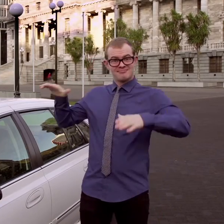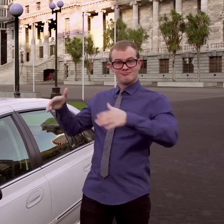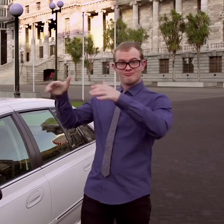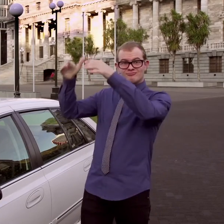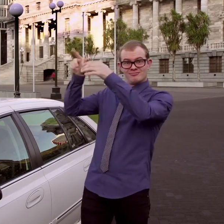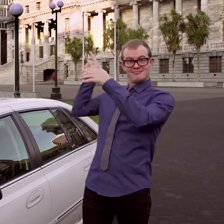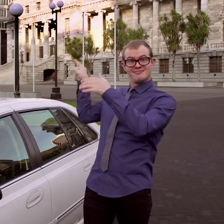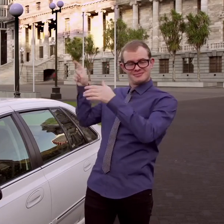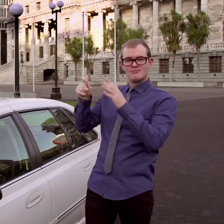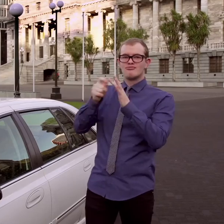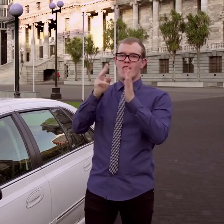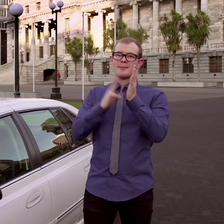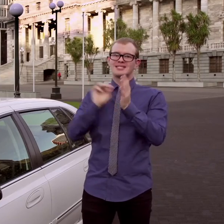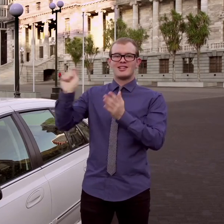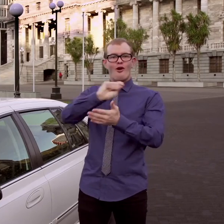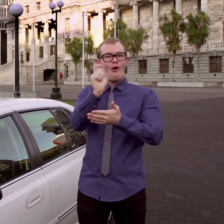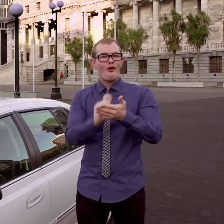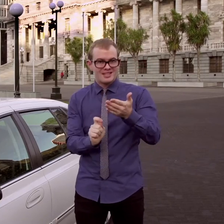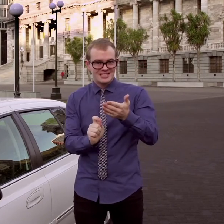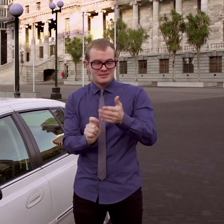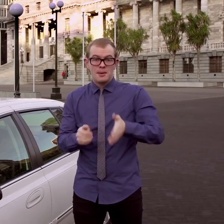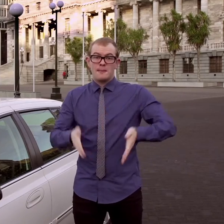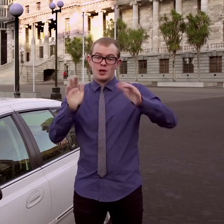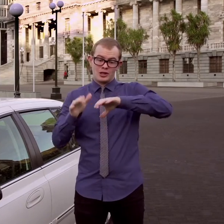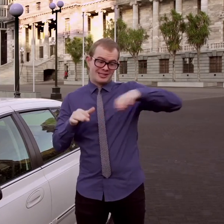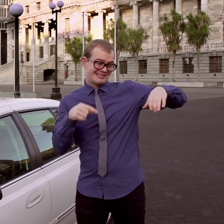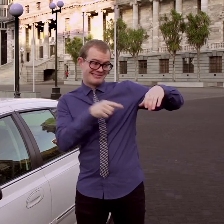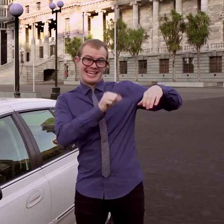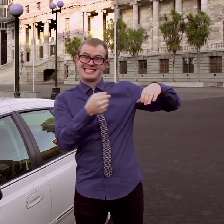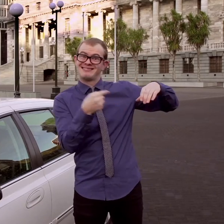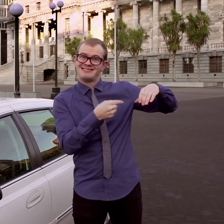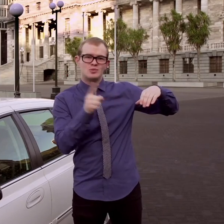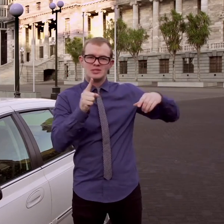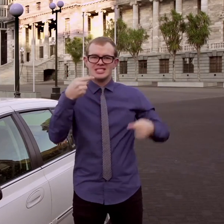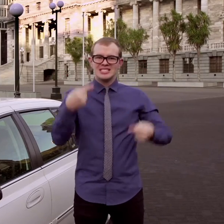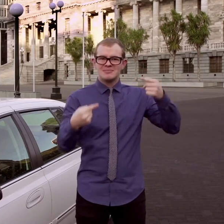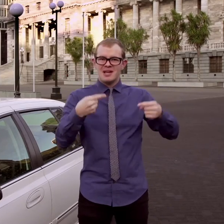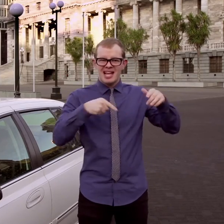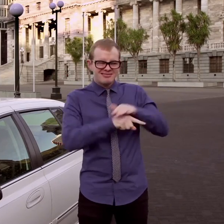This is the Beehive, where the Prime Minister has his office And Old Parliament House is where the excitement happens...